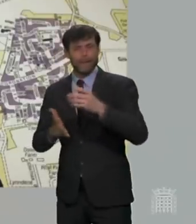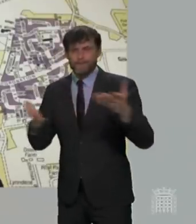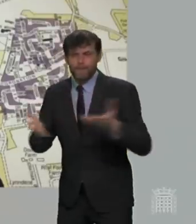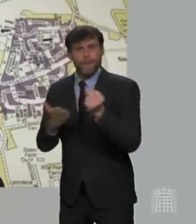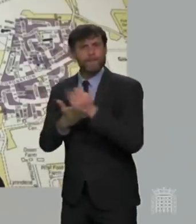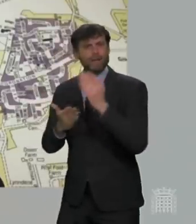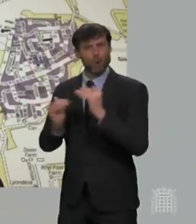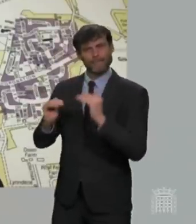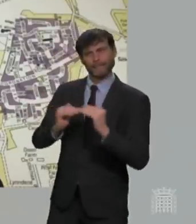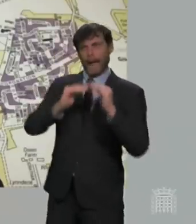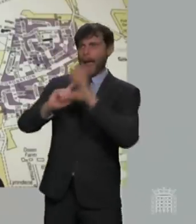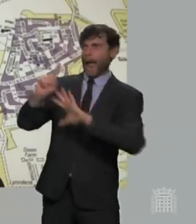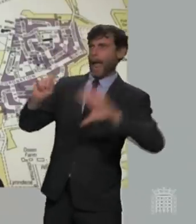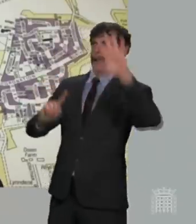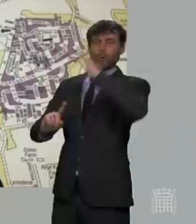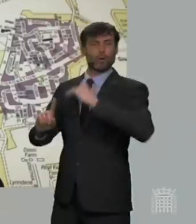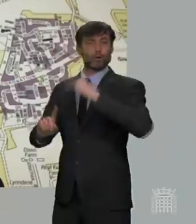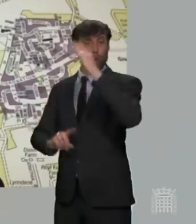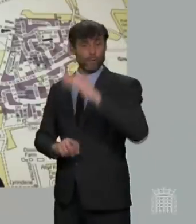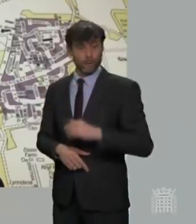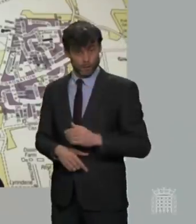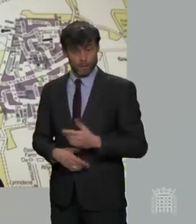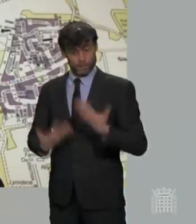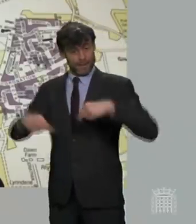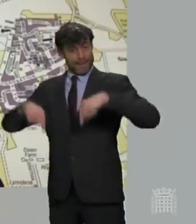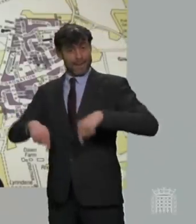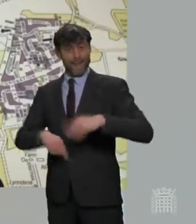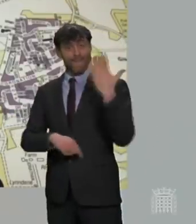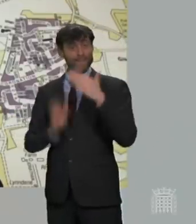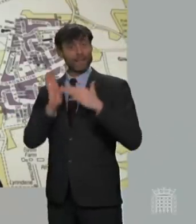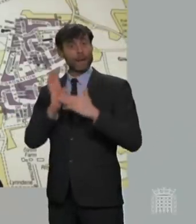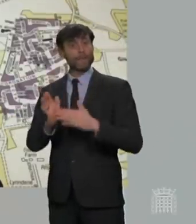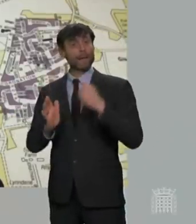are already beginning to see, with a £15 million allocation from the Government’s transforming